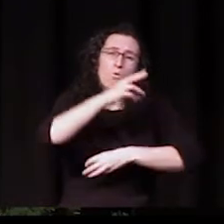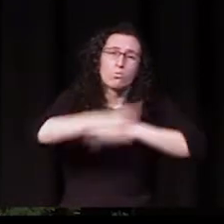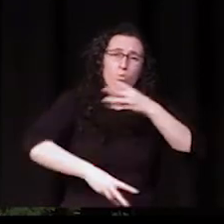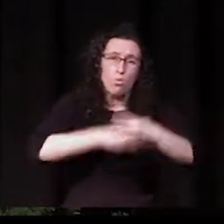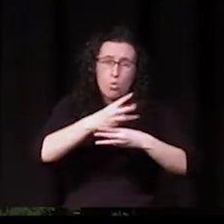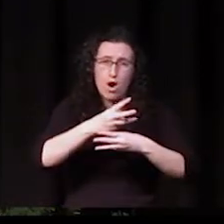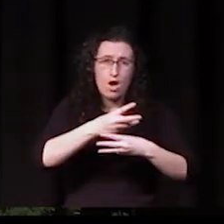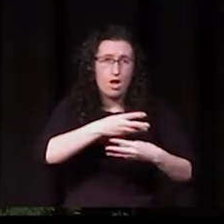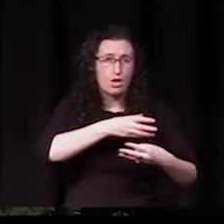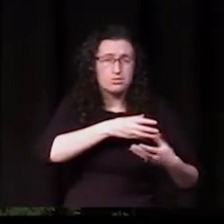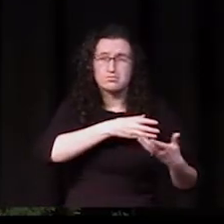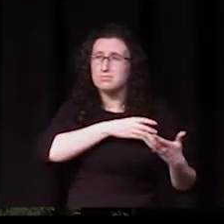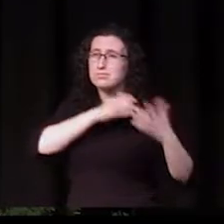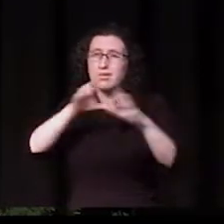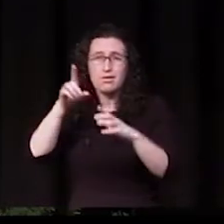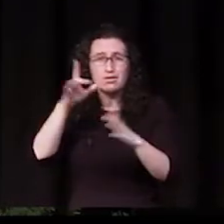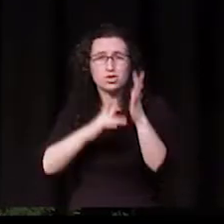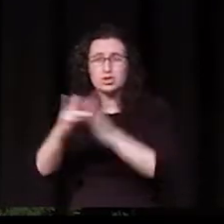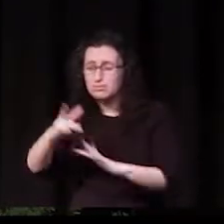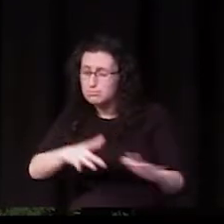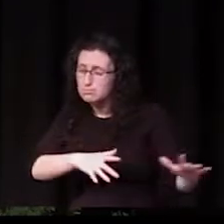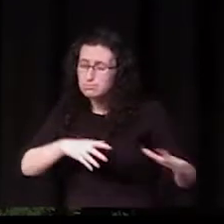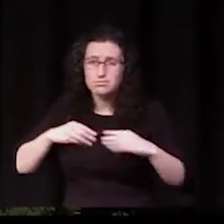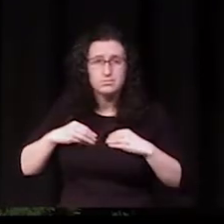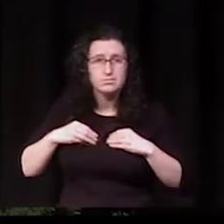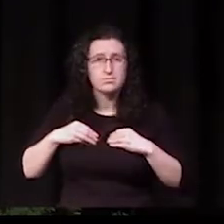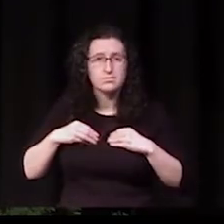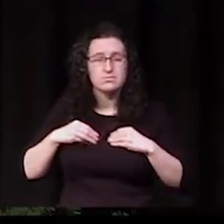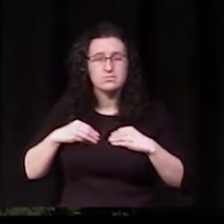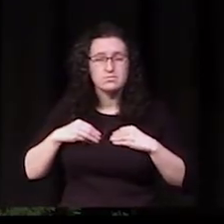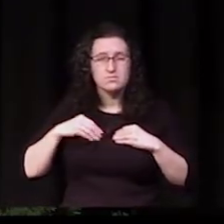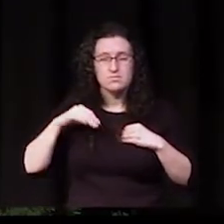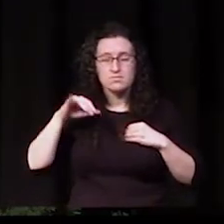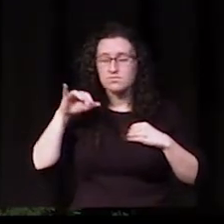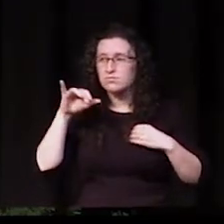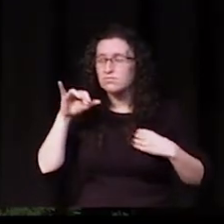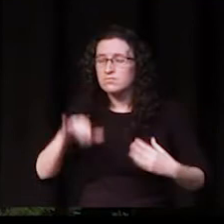and that deep, dark mist fog that swirled and was insidious,